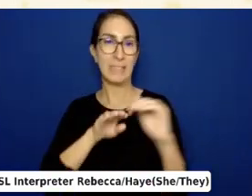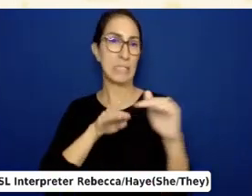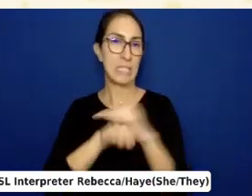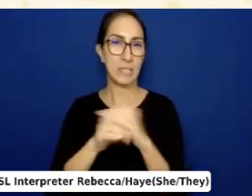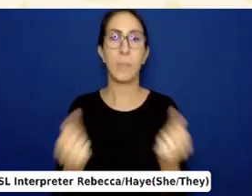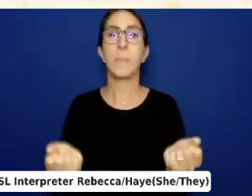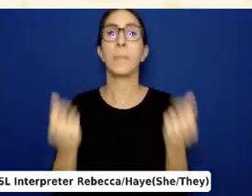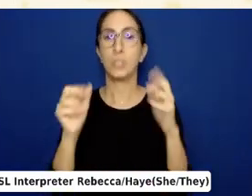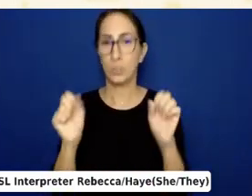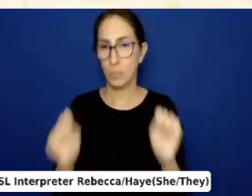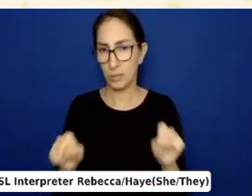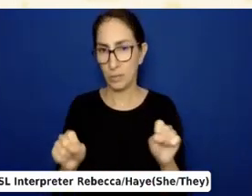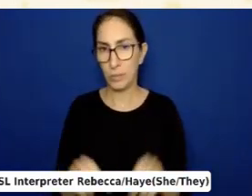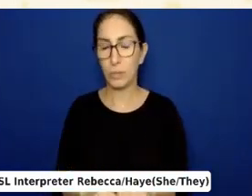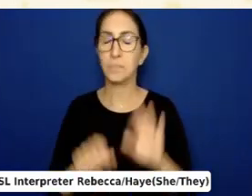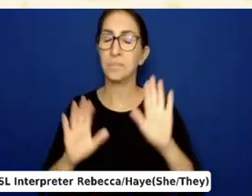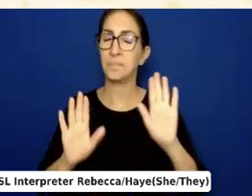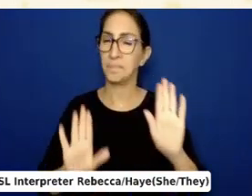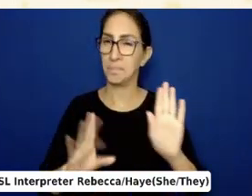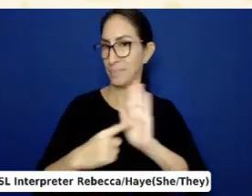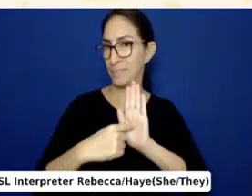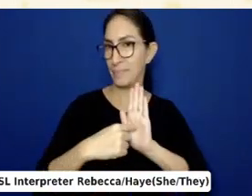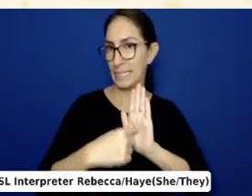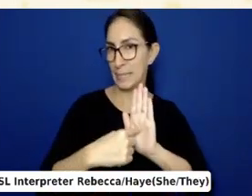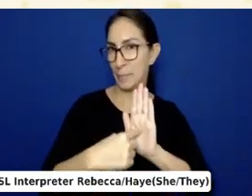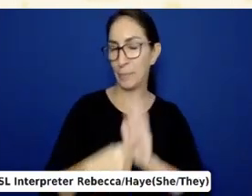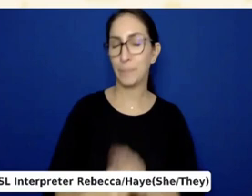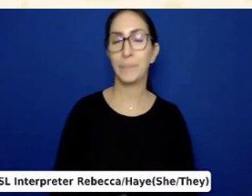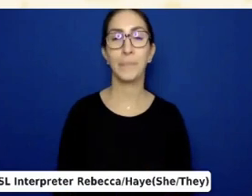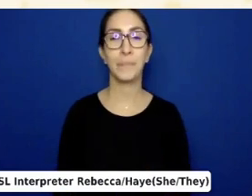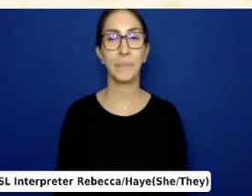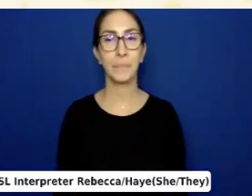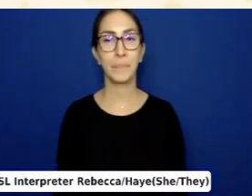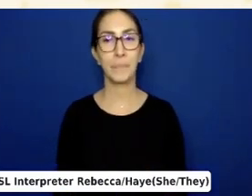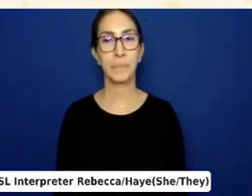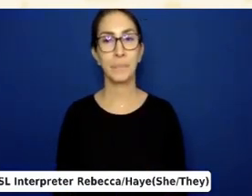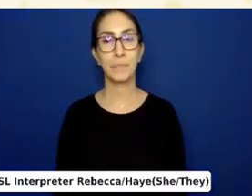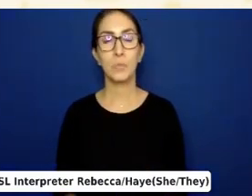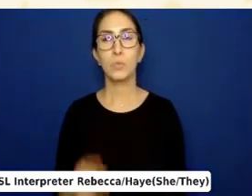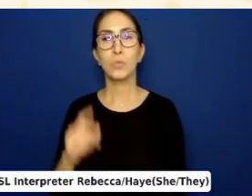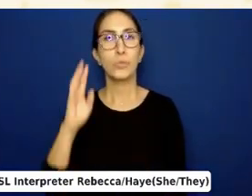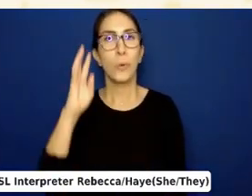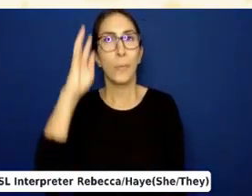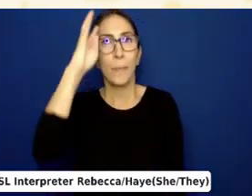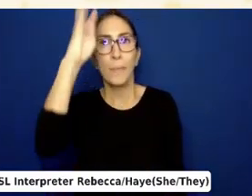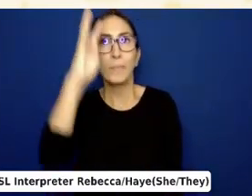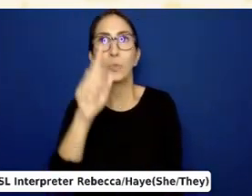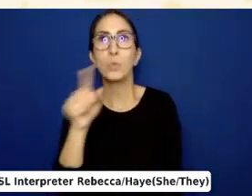For example, if you are using a theme that is accessible already,